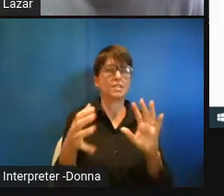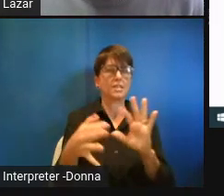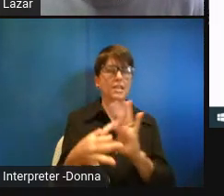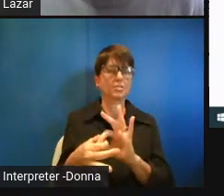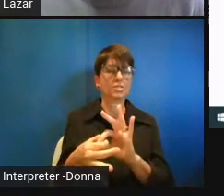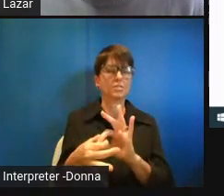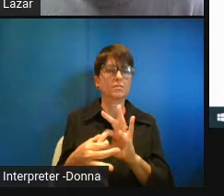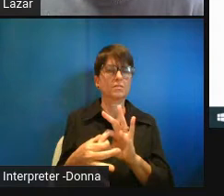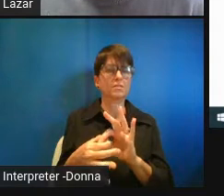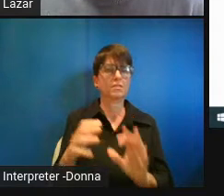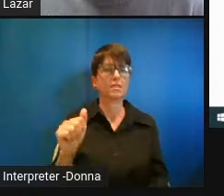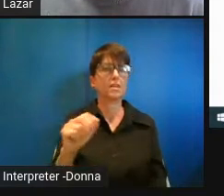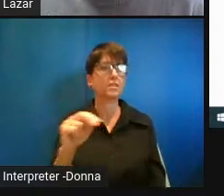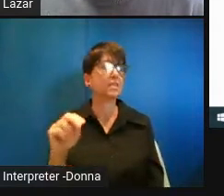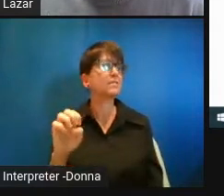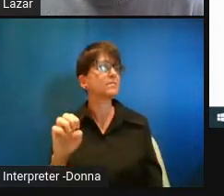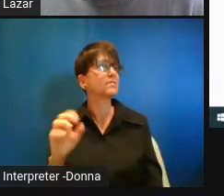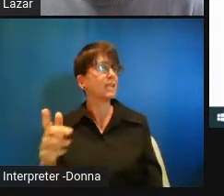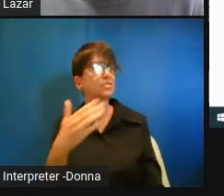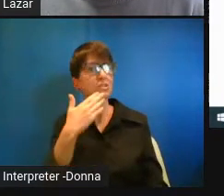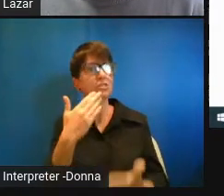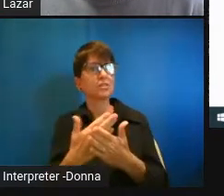It was the connection, not my AirPods.